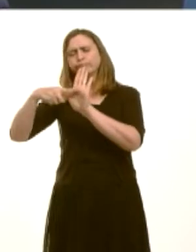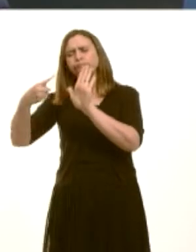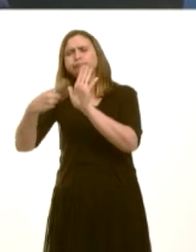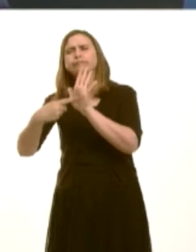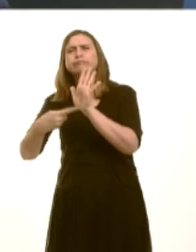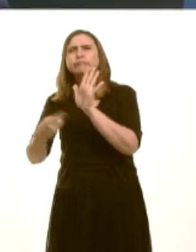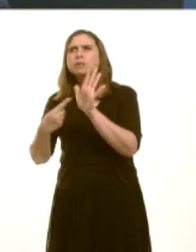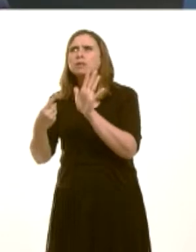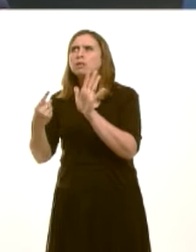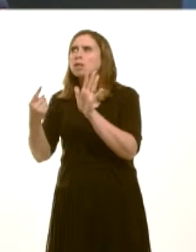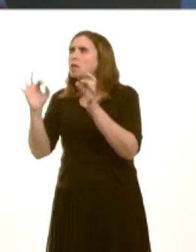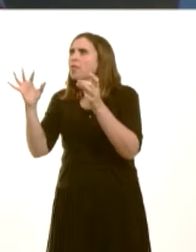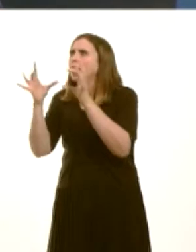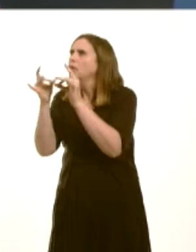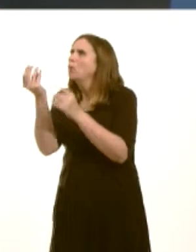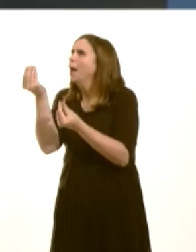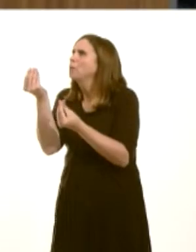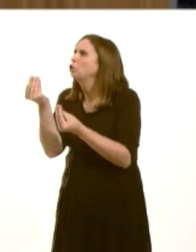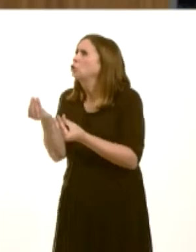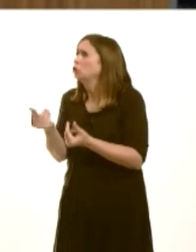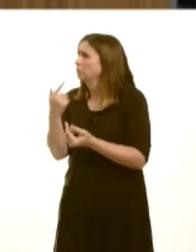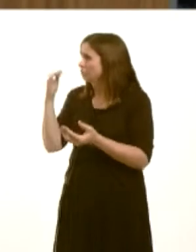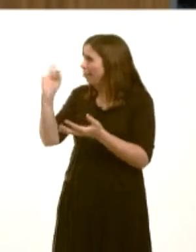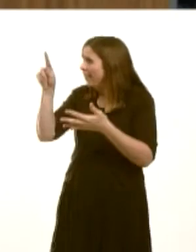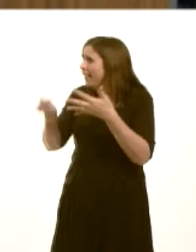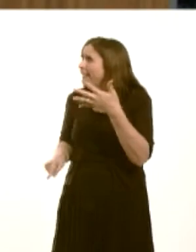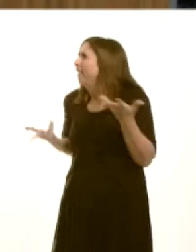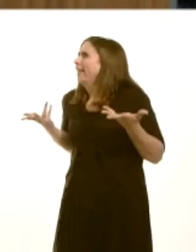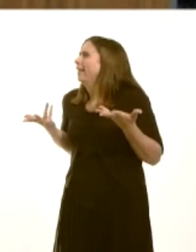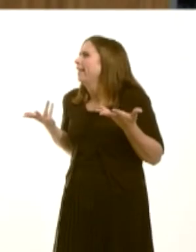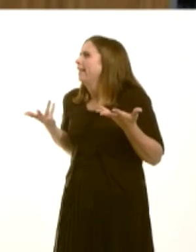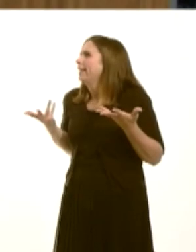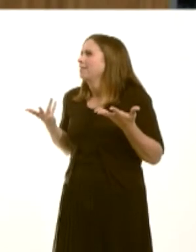costing what they were going to spend it on. At the end of the day, what we see now is